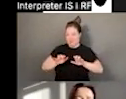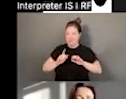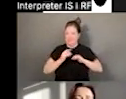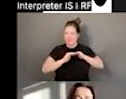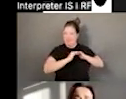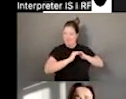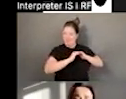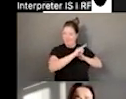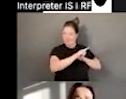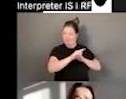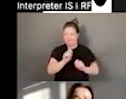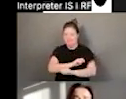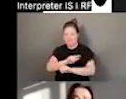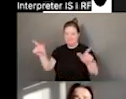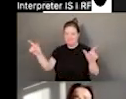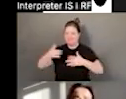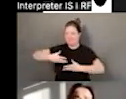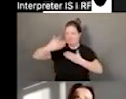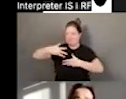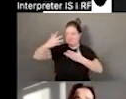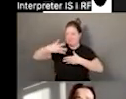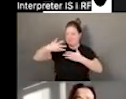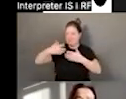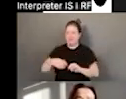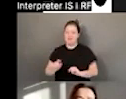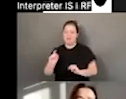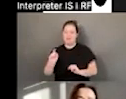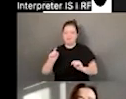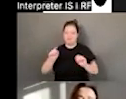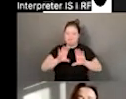who prefers to have the captions separately can get them there.